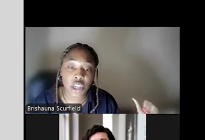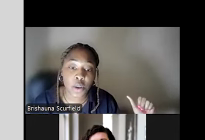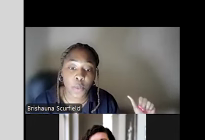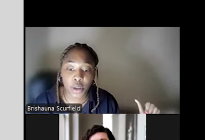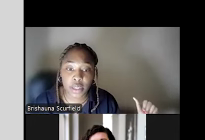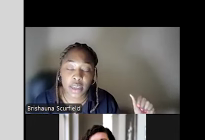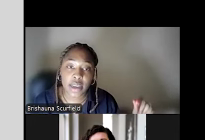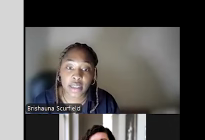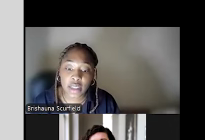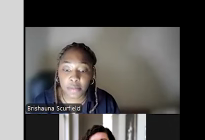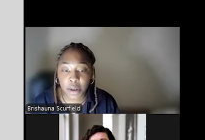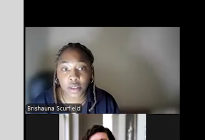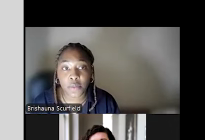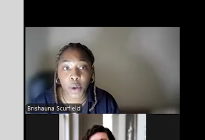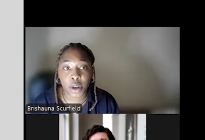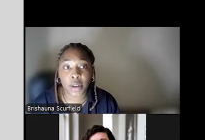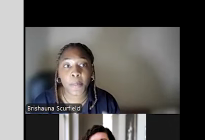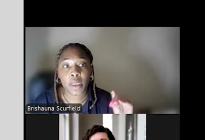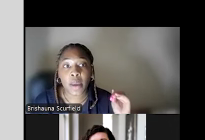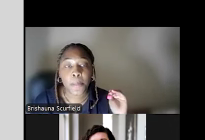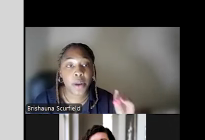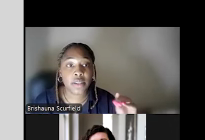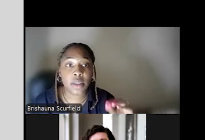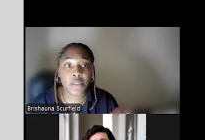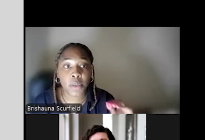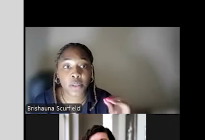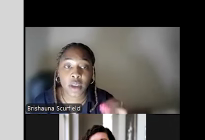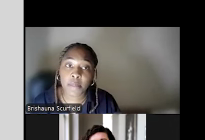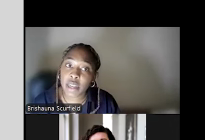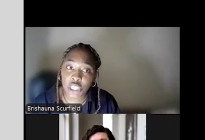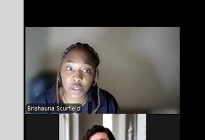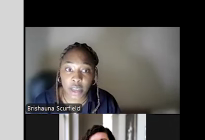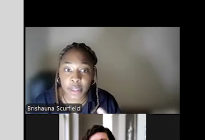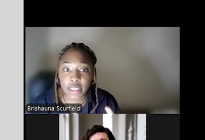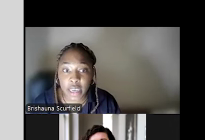checker works inside of Microsoft Word, point out some of the most common issues that we see,